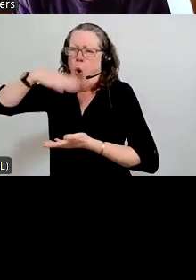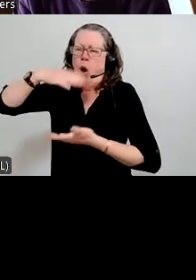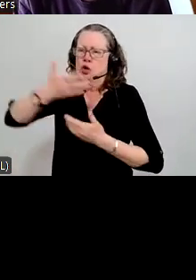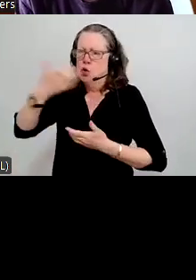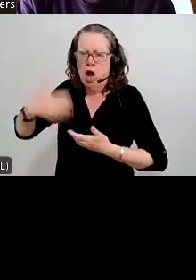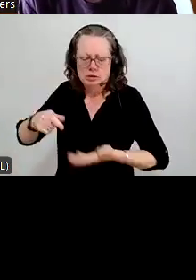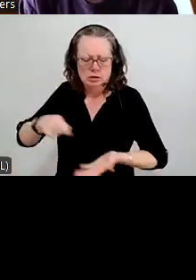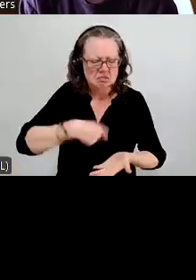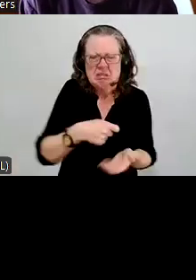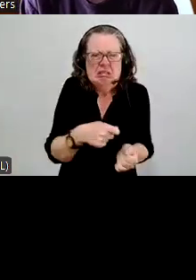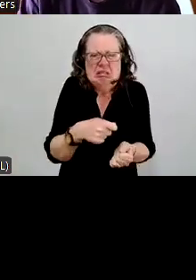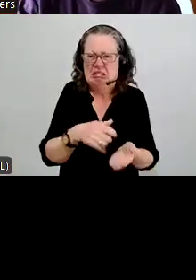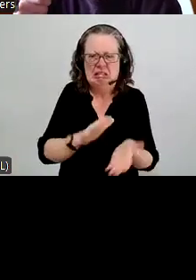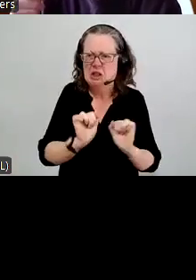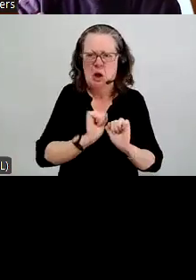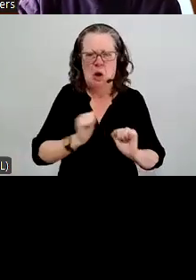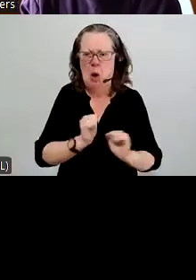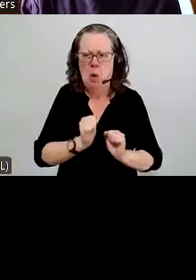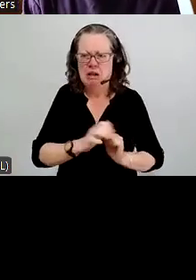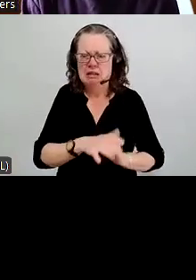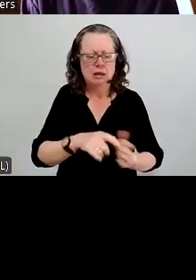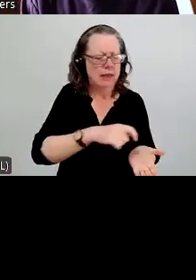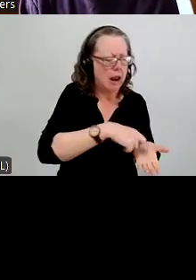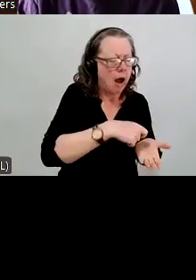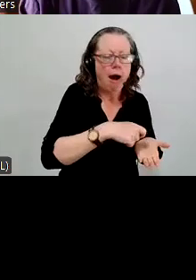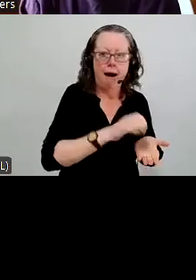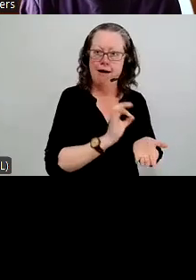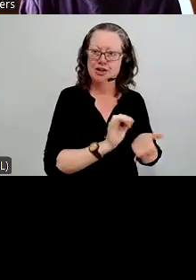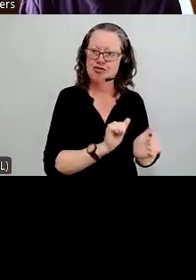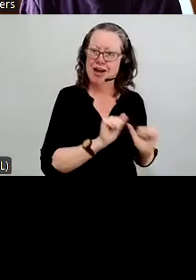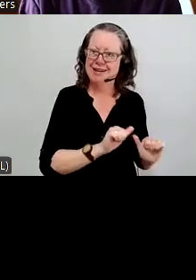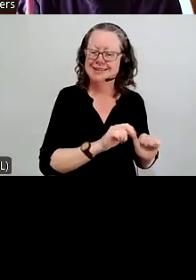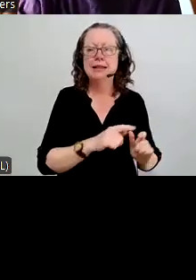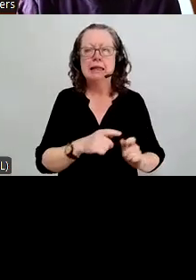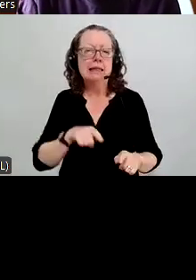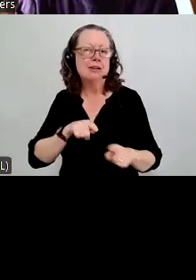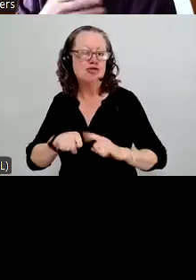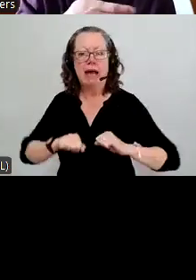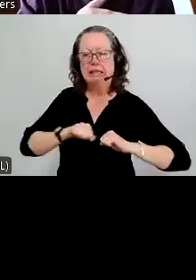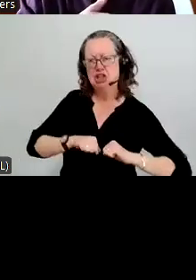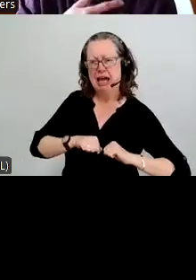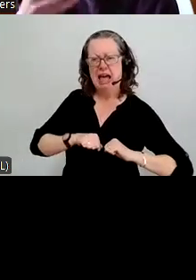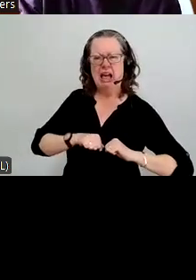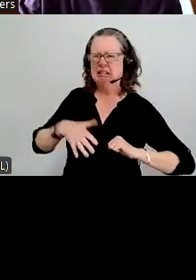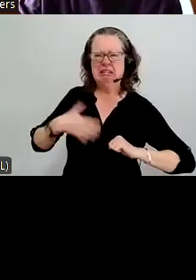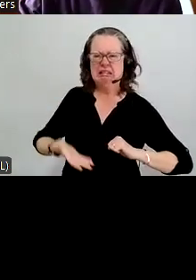She likes the warm porridge, so she scoffs that. She sits on certain chairs, doesn't like them, she breaks one,